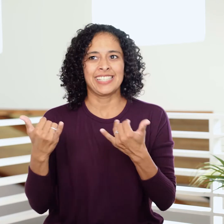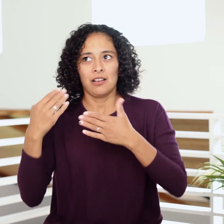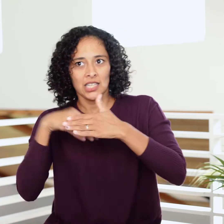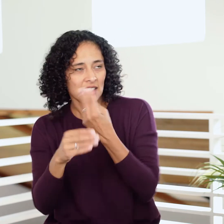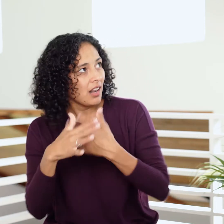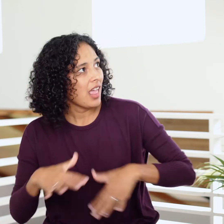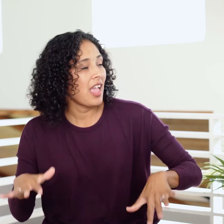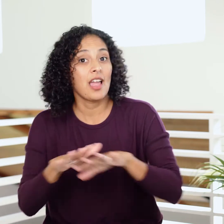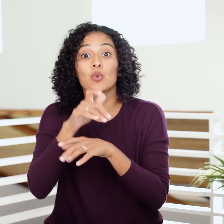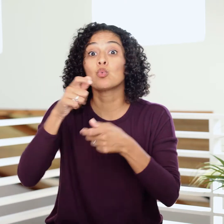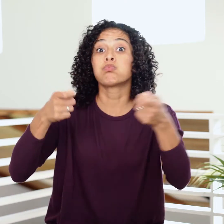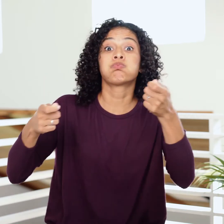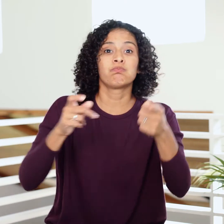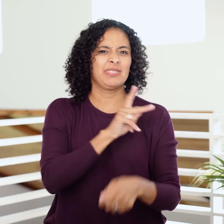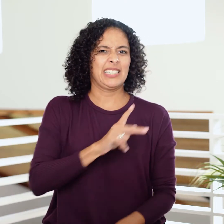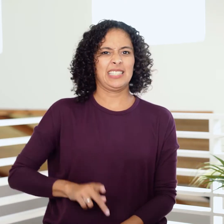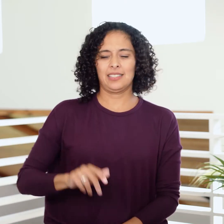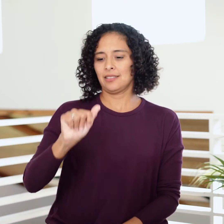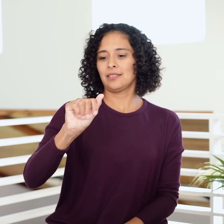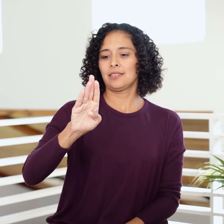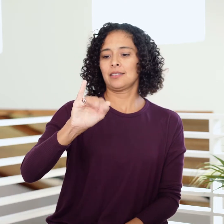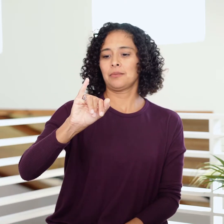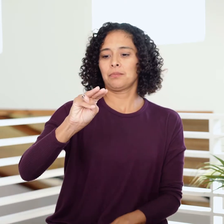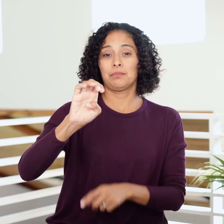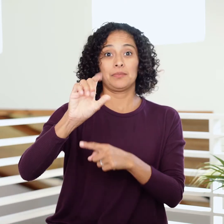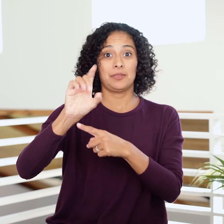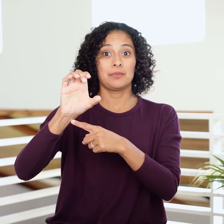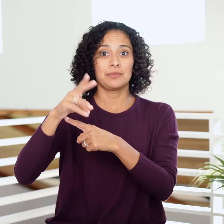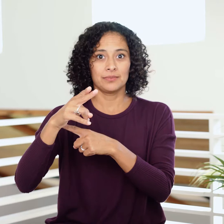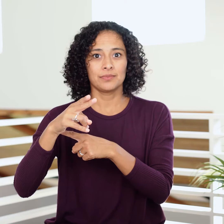He’s in King Abimelech’s territory and